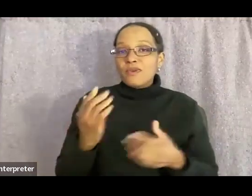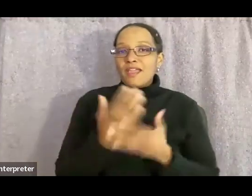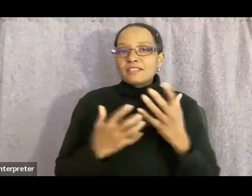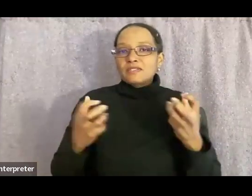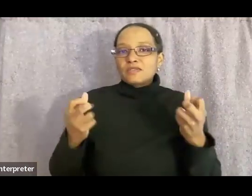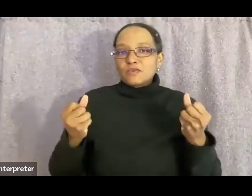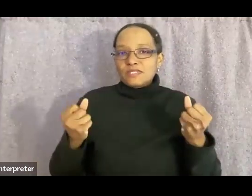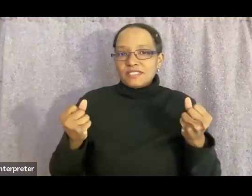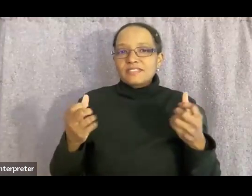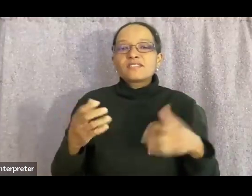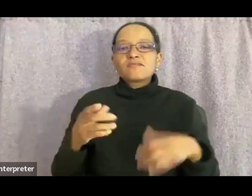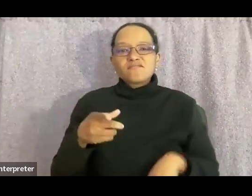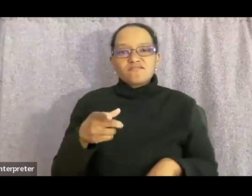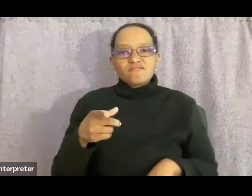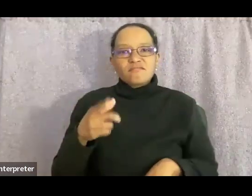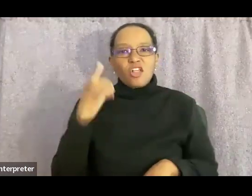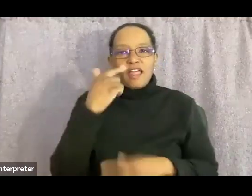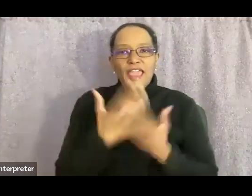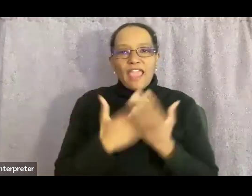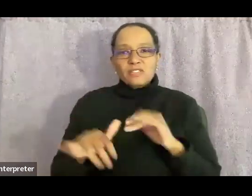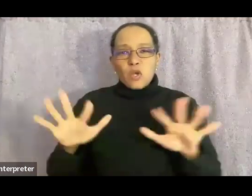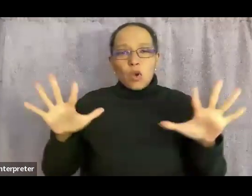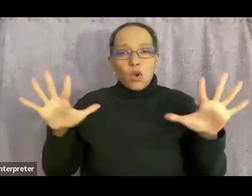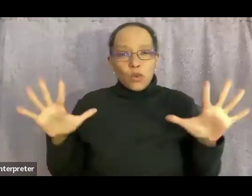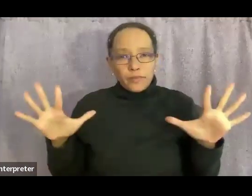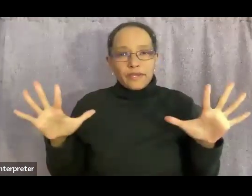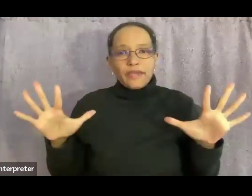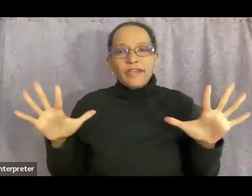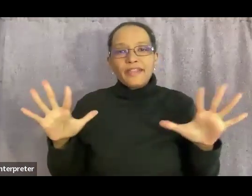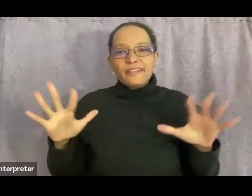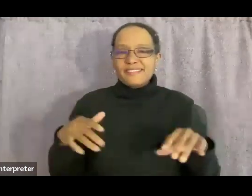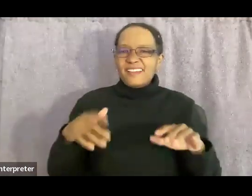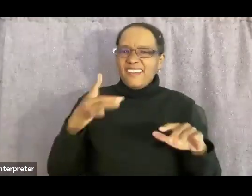So, you will open the hands, squeeze them open, like somebody is peeling an orange.